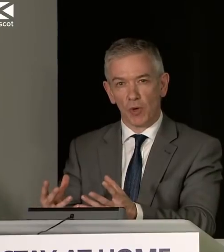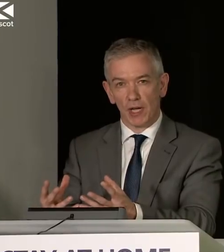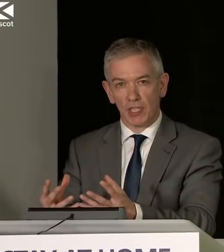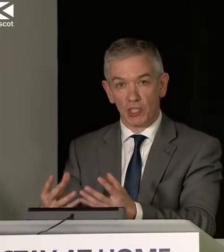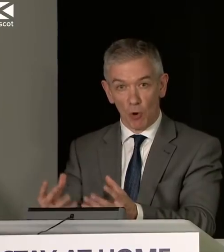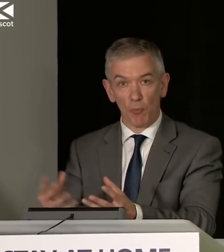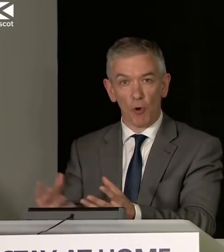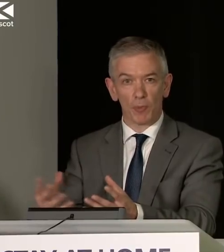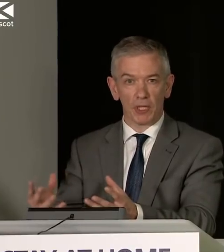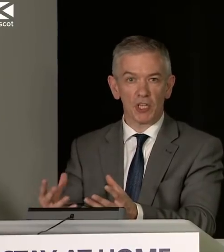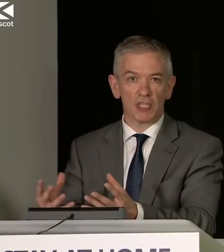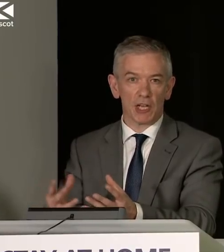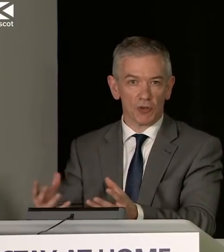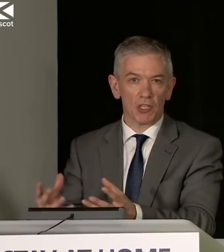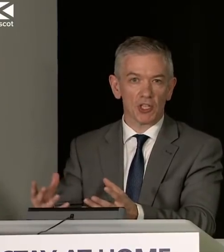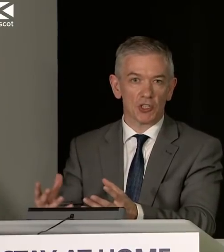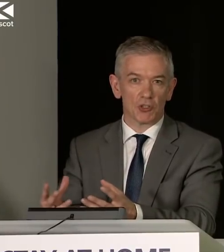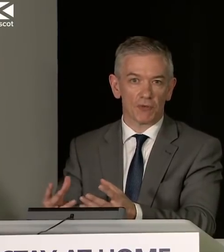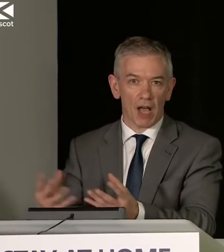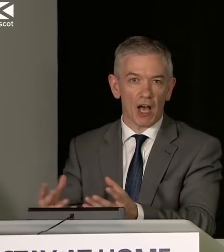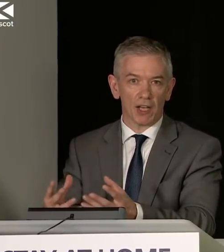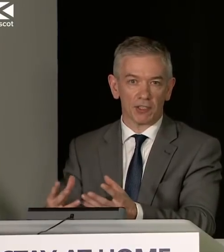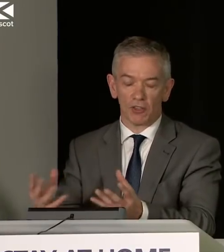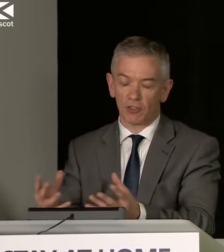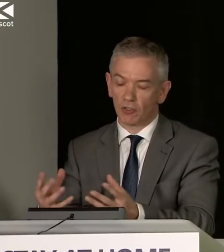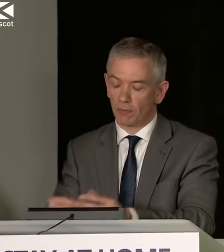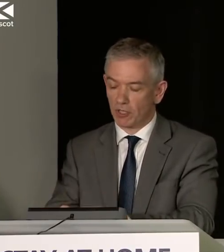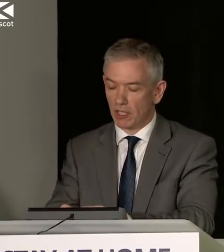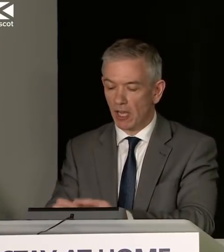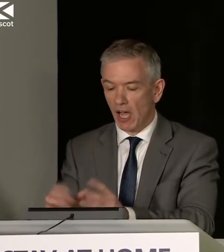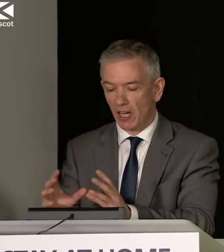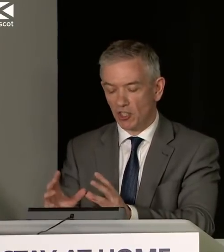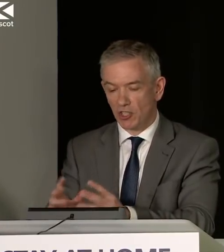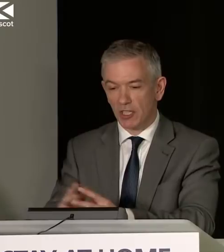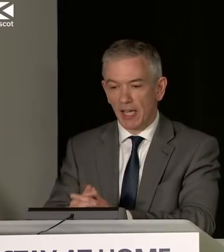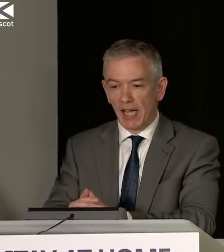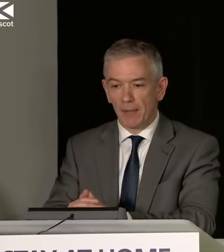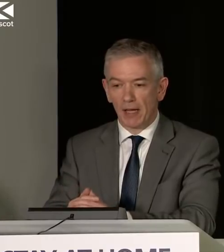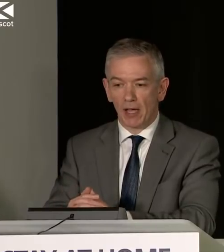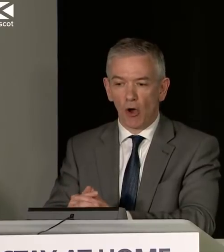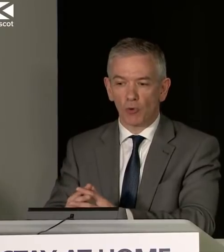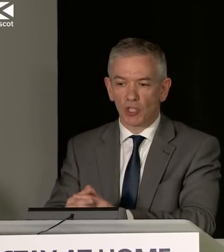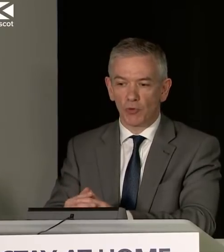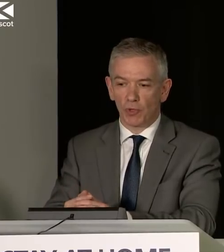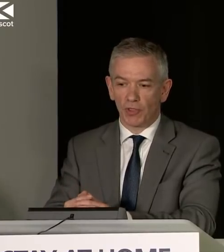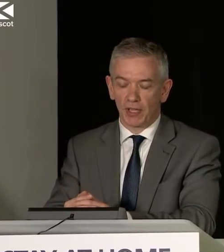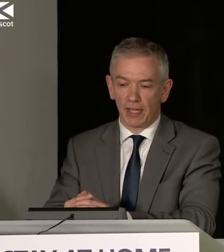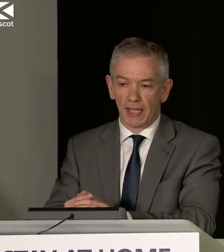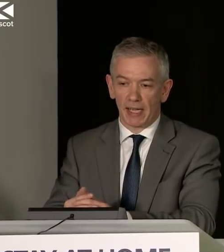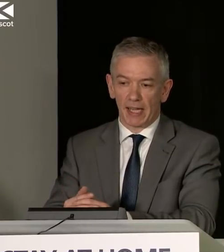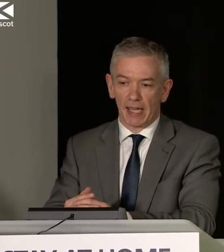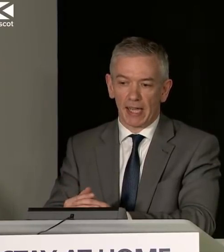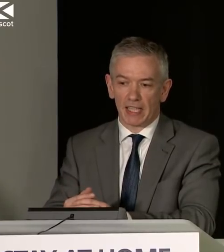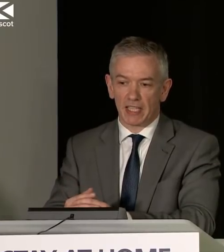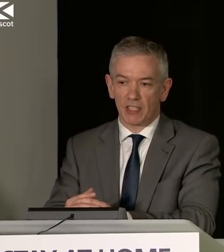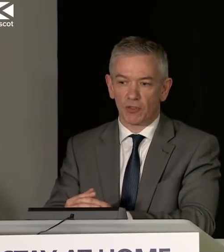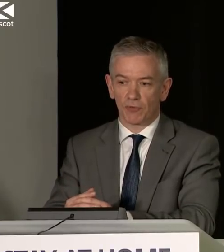why small population calculations of R and other numbers always come with a sense of